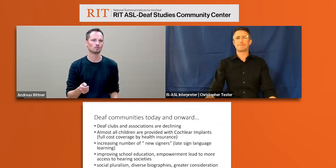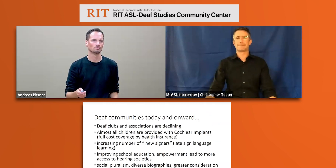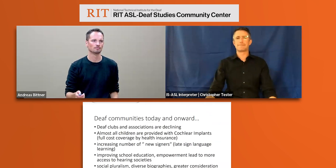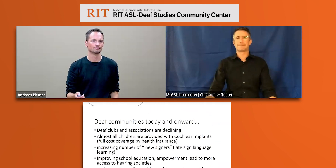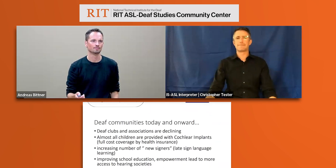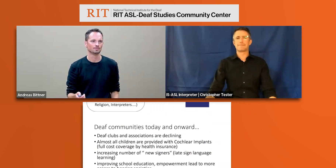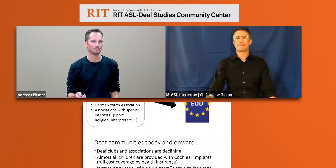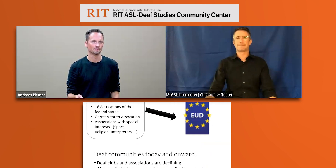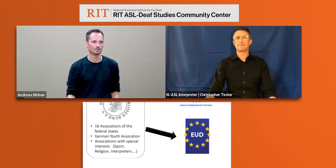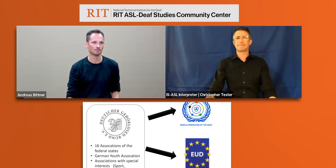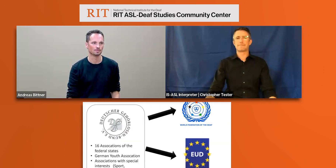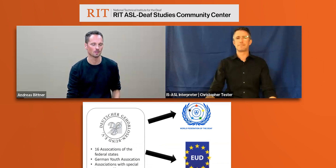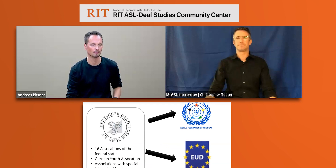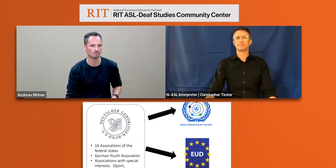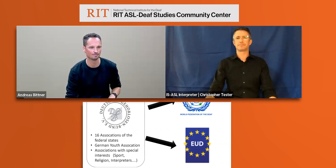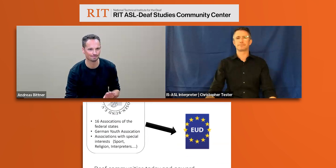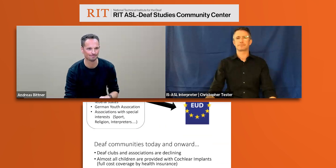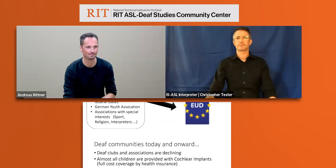Wanted to explain how to become a member.